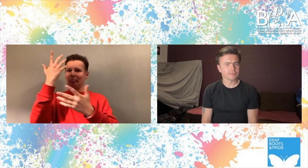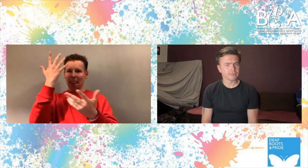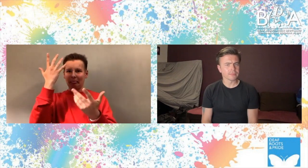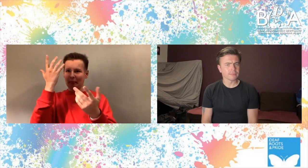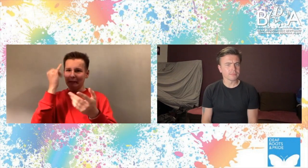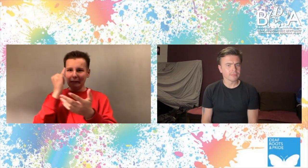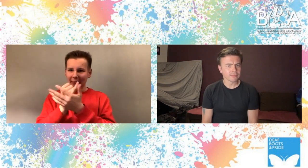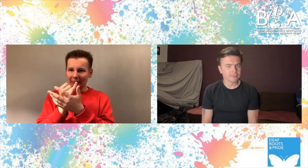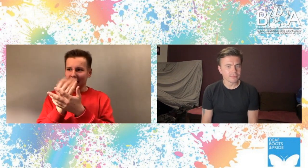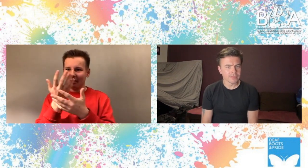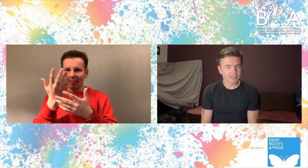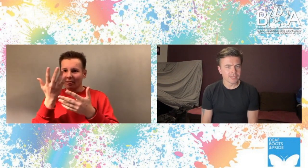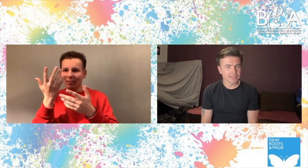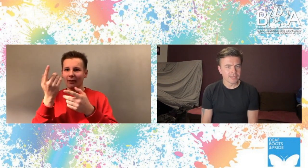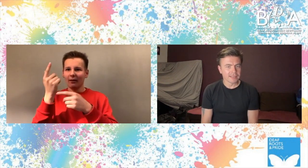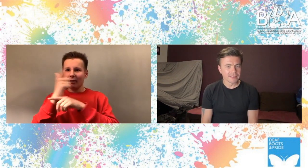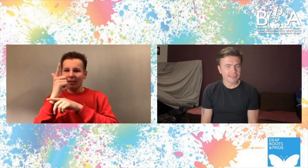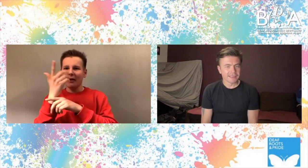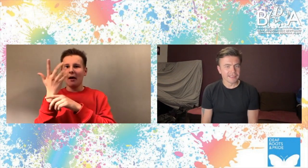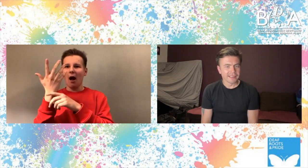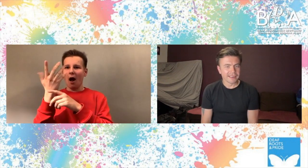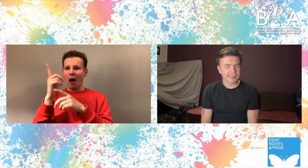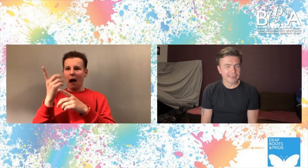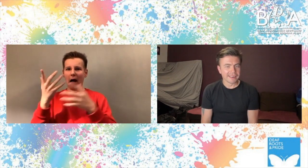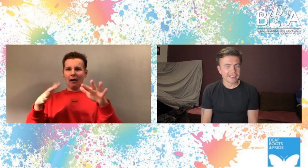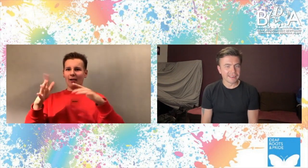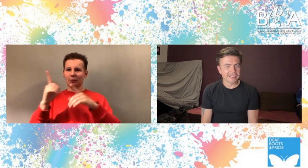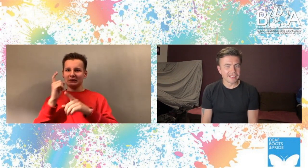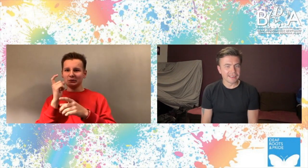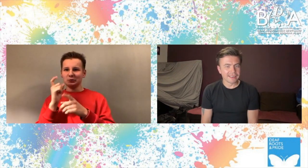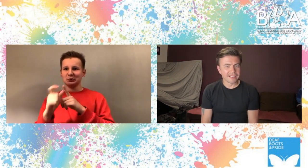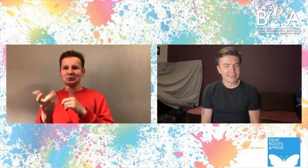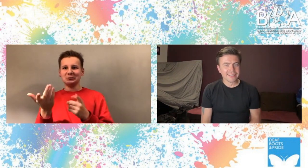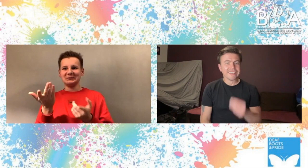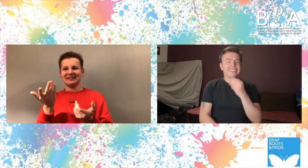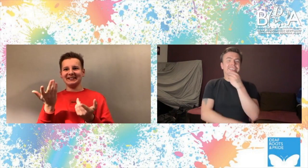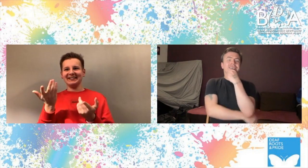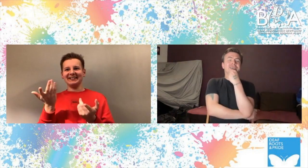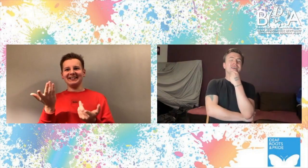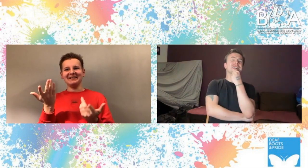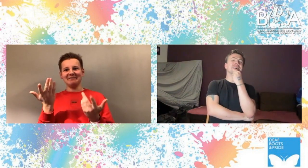wrong on set and how would you deal with it?